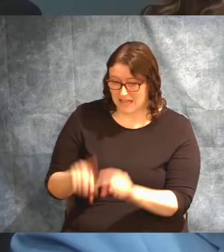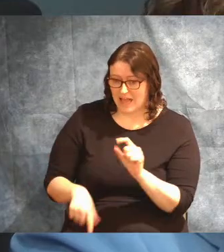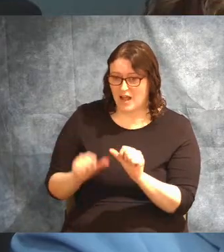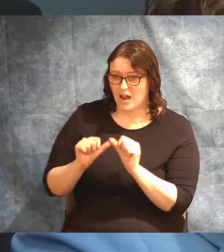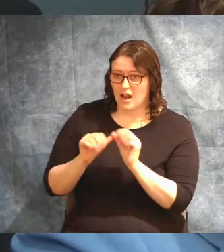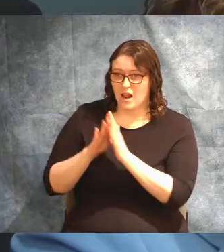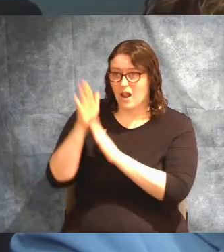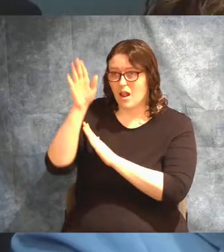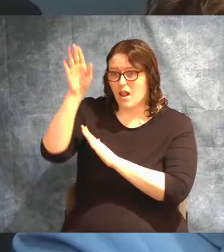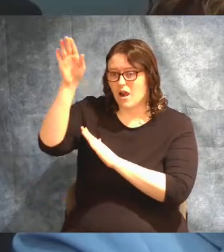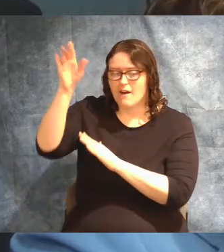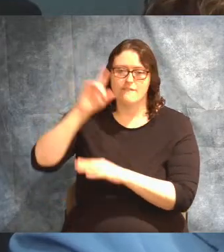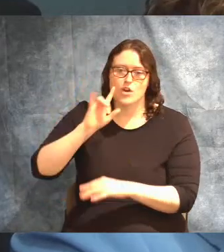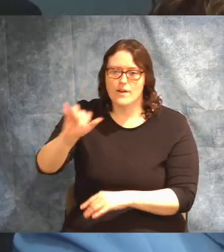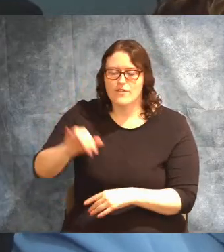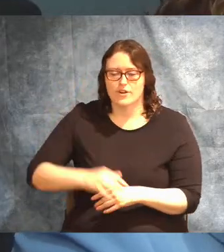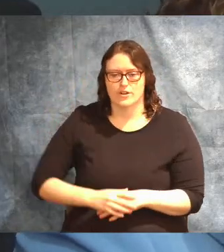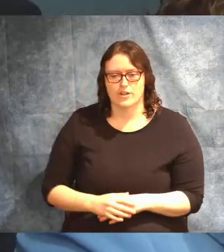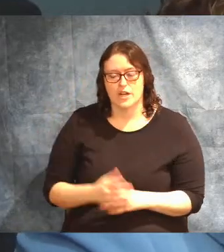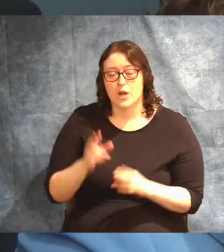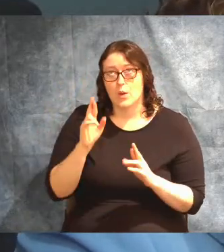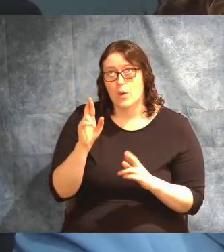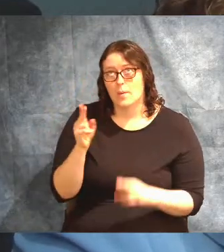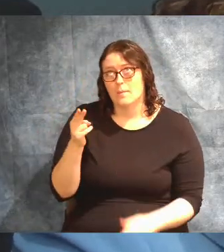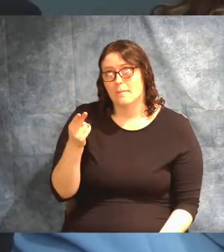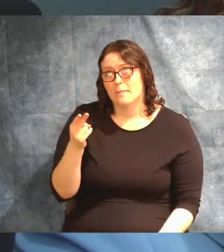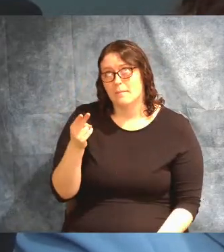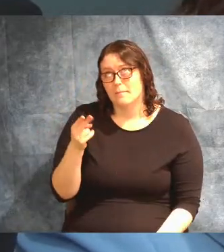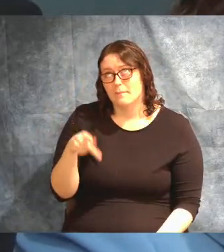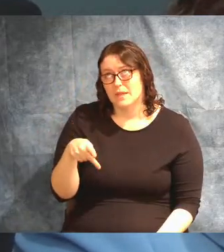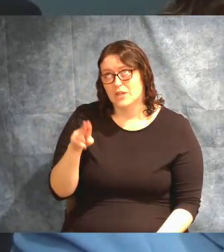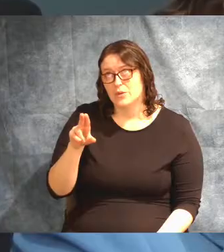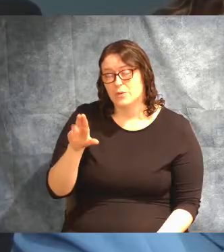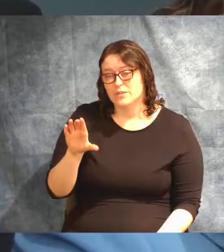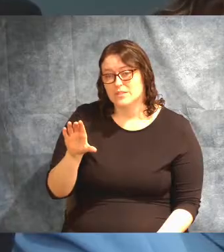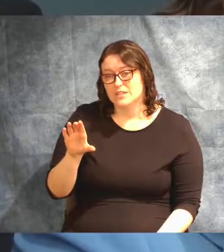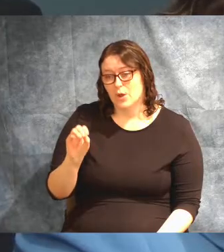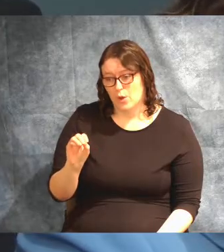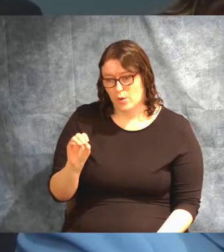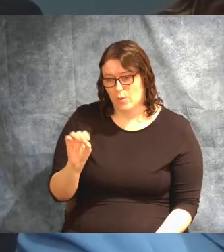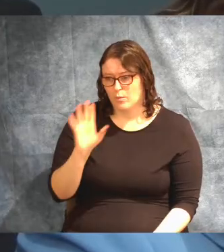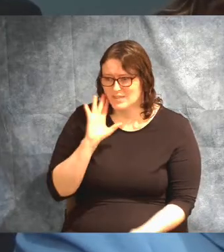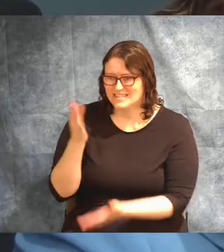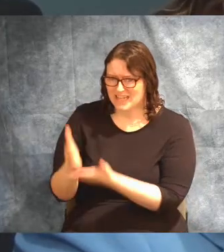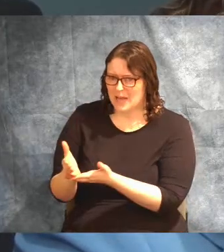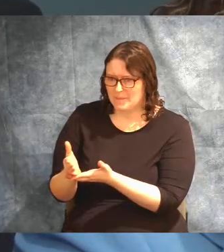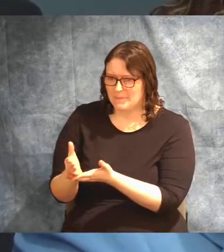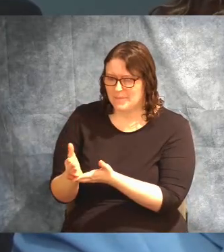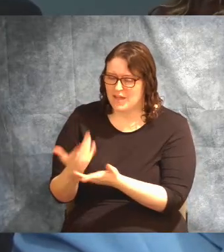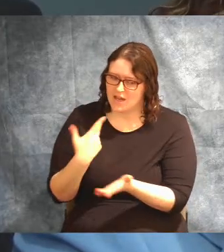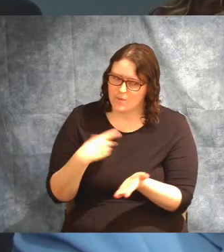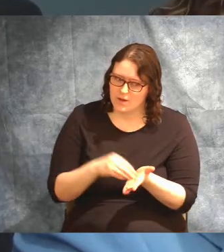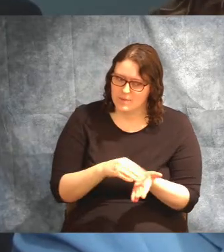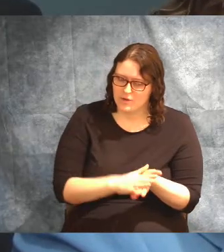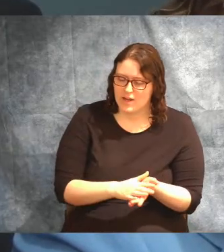I would hope the PUCO would stop it. And I'd like for us to be on record to the PUCO that the